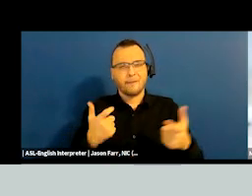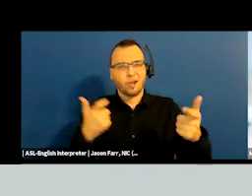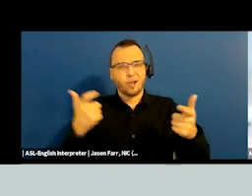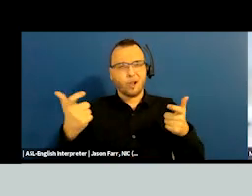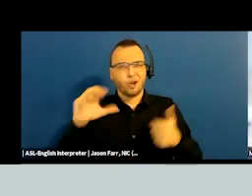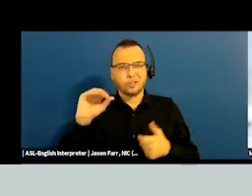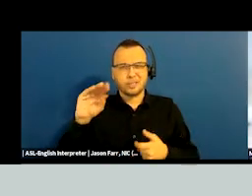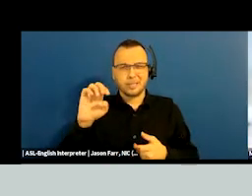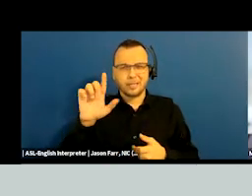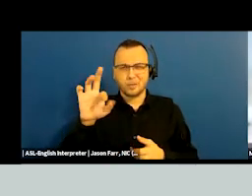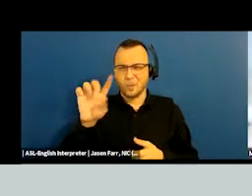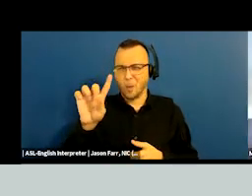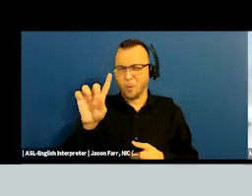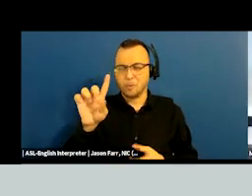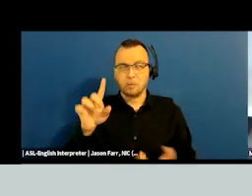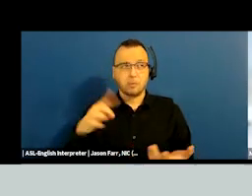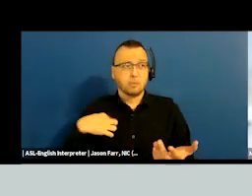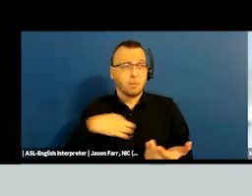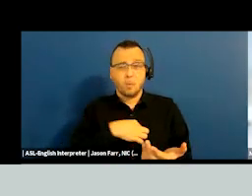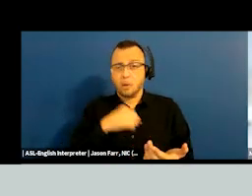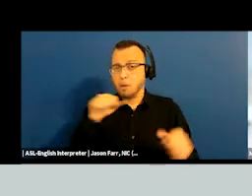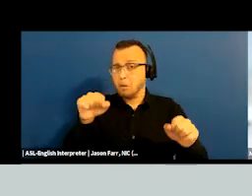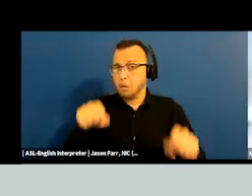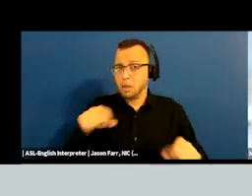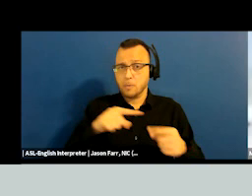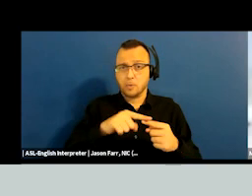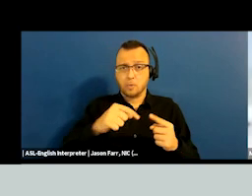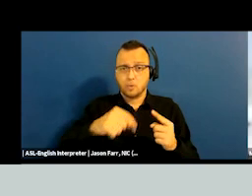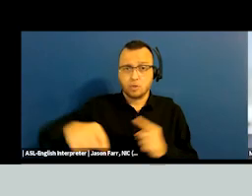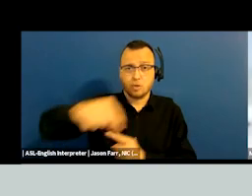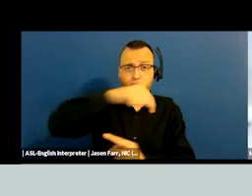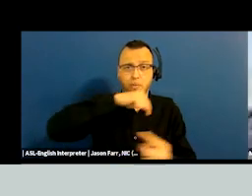So maybe individuals are not able to access these resources.